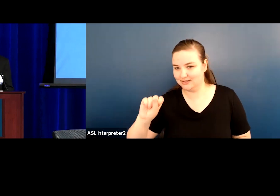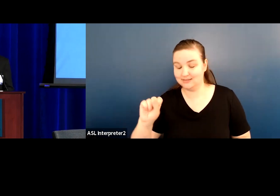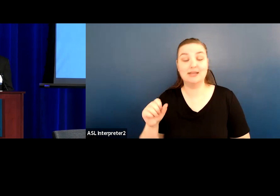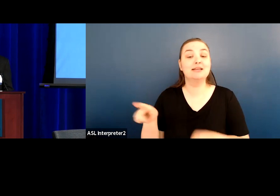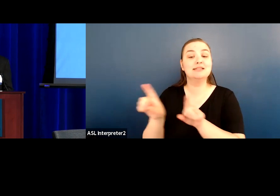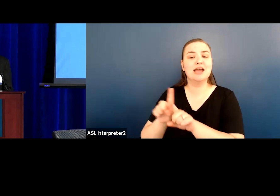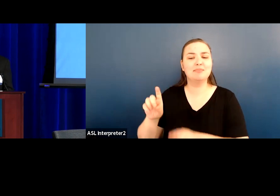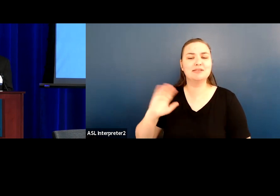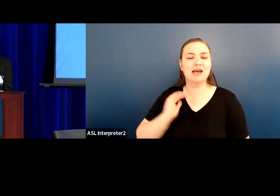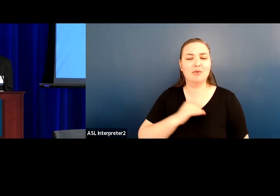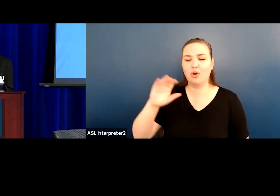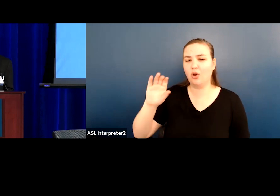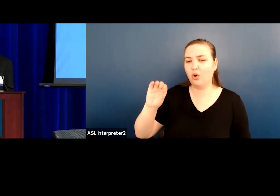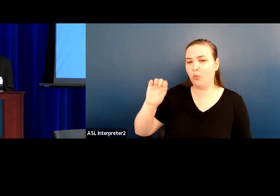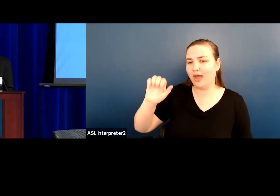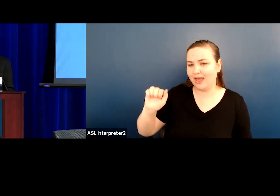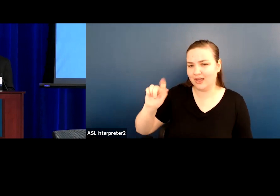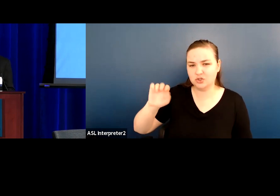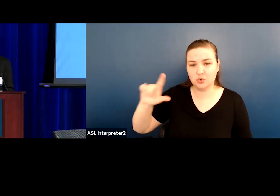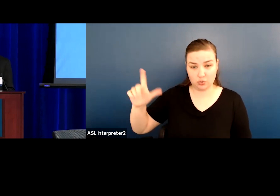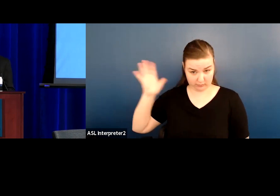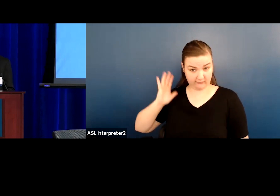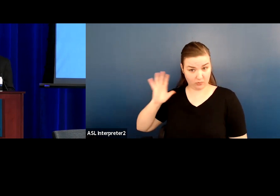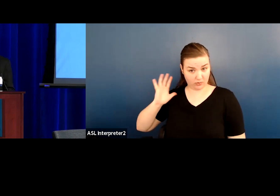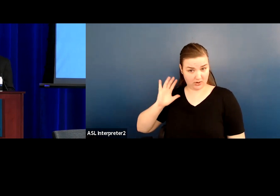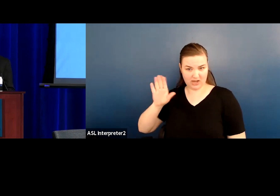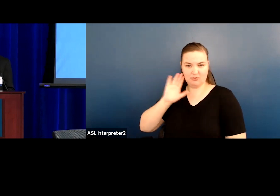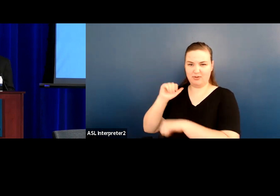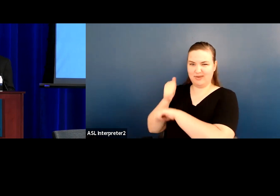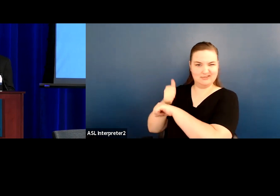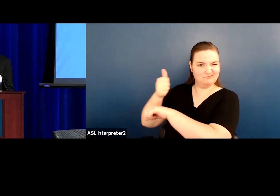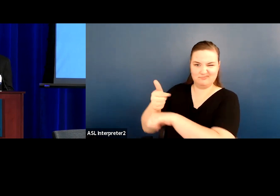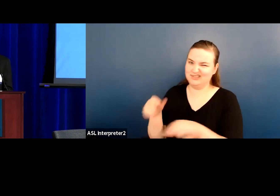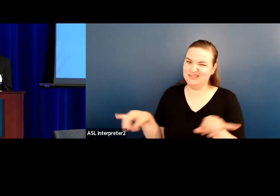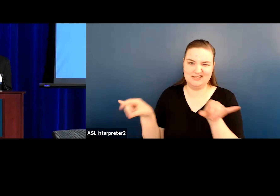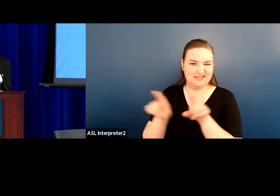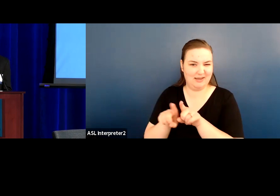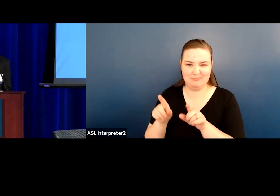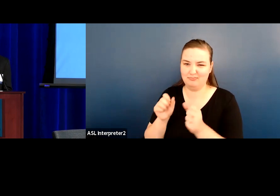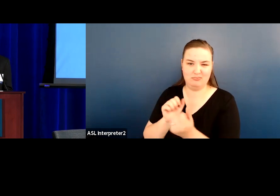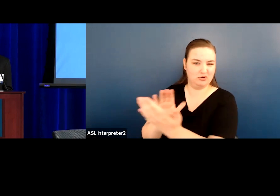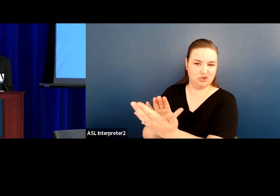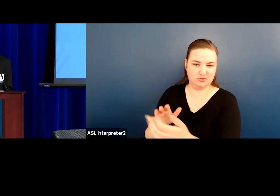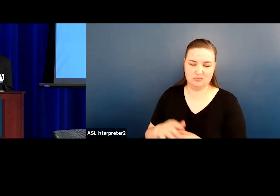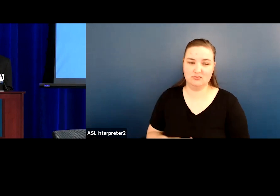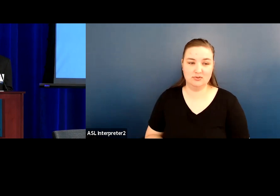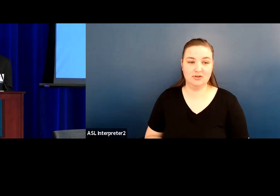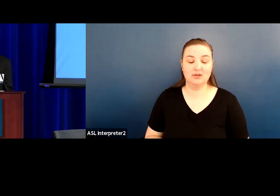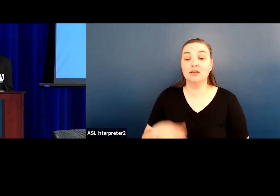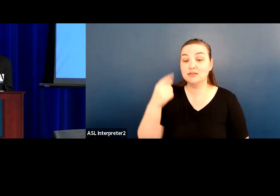So there's not going to be any, well, it'll only, it'll capture what we know about.